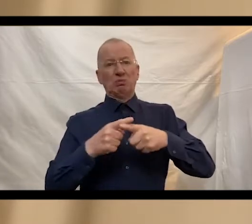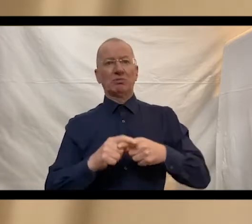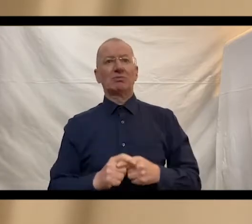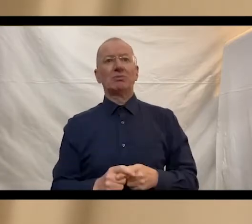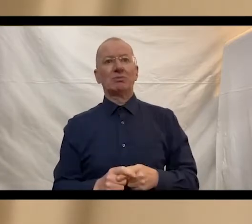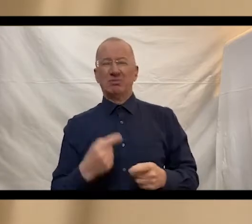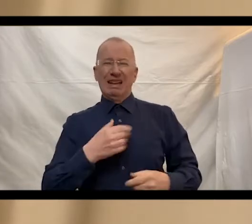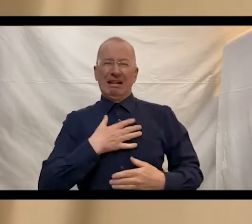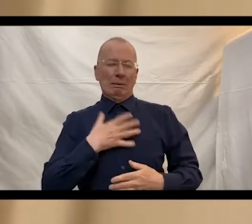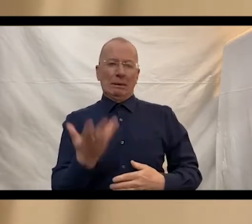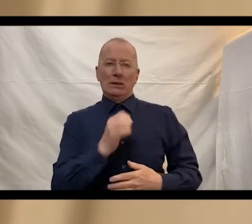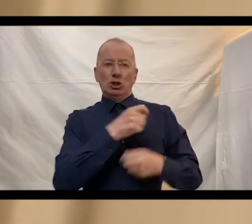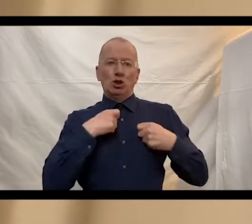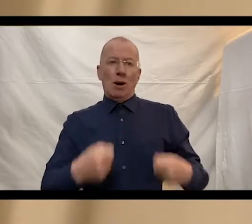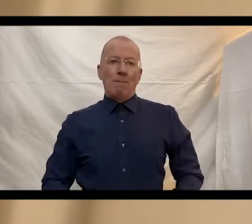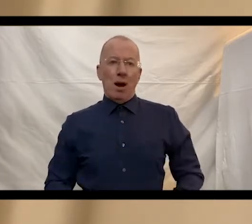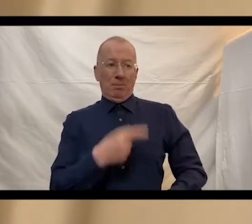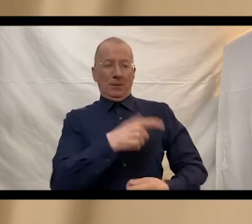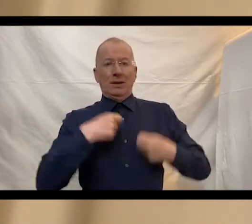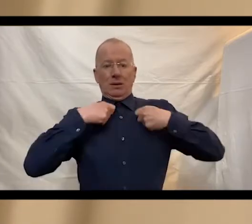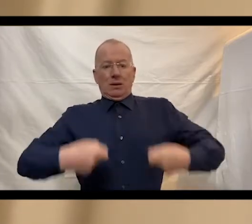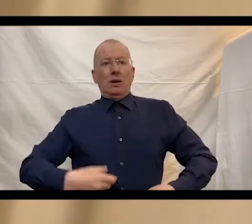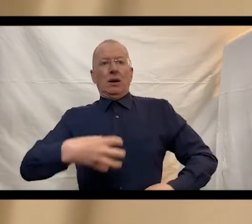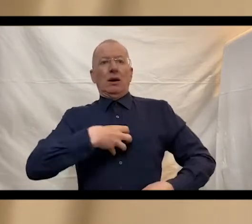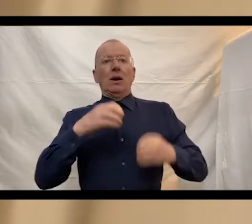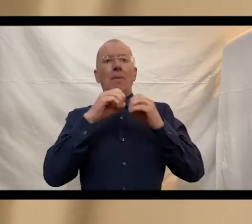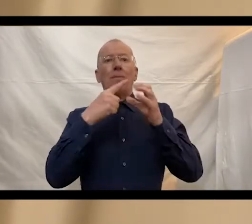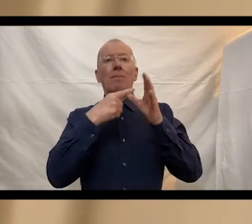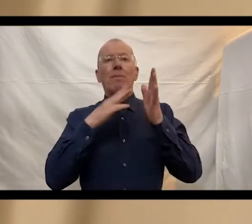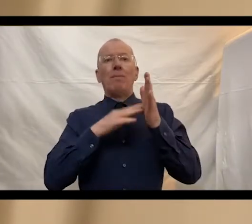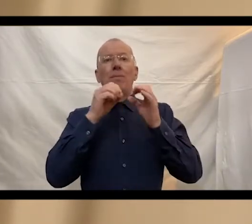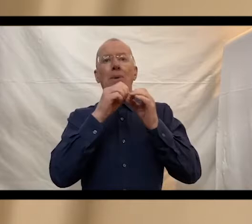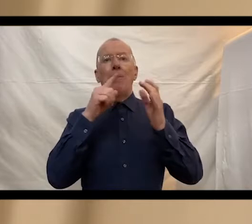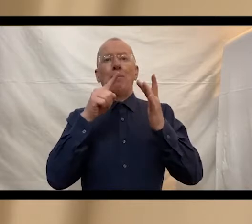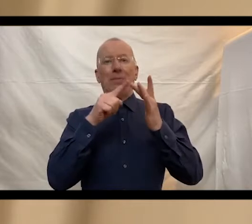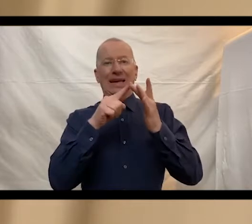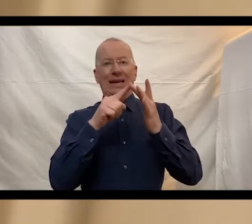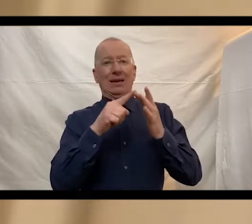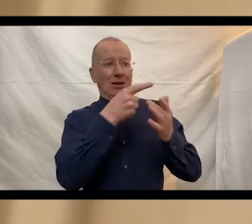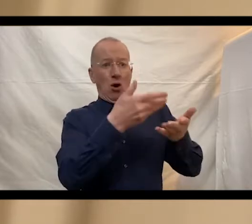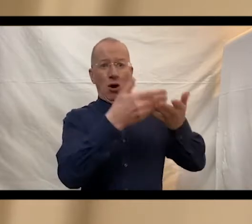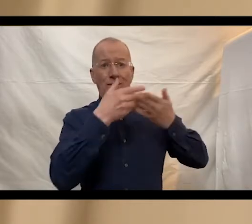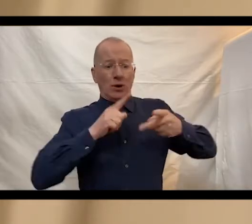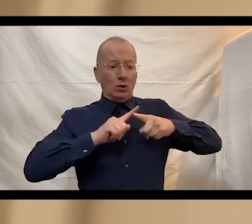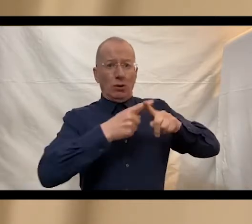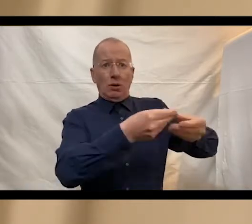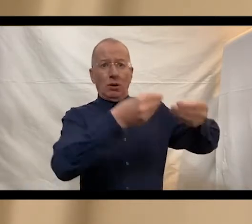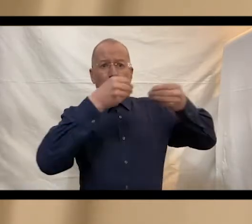I never liked her jumpers though. She had one with a kind of pixelated Bambi on and she offered to make me one.